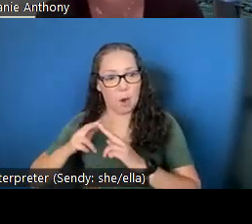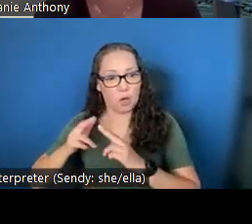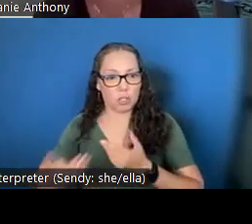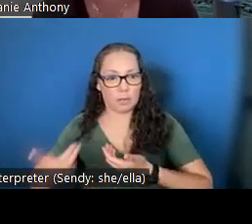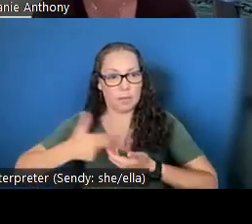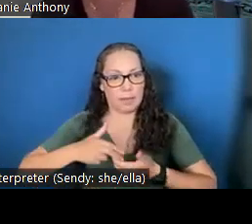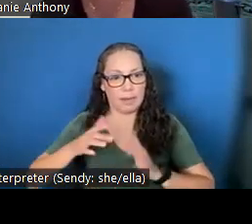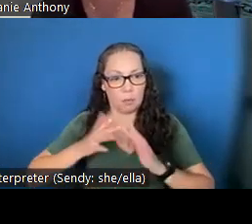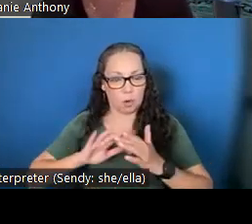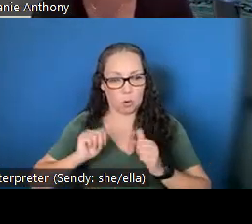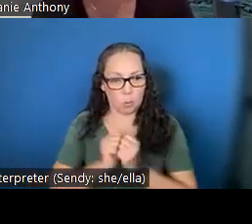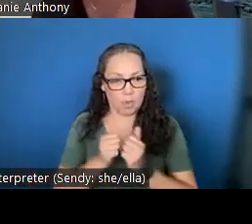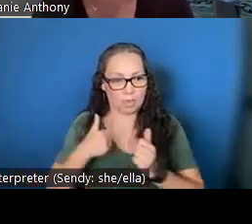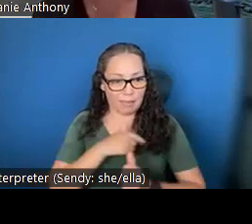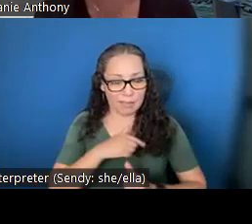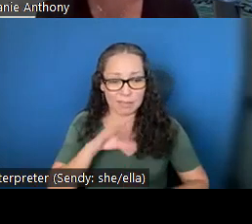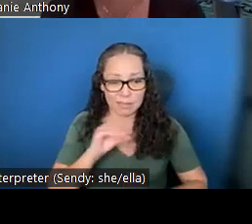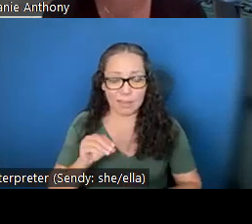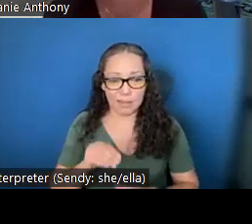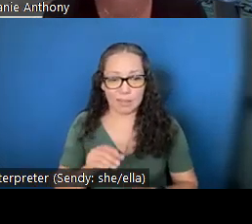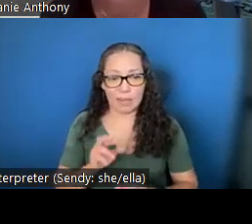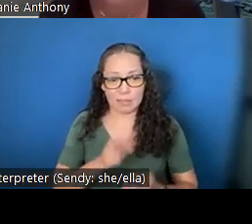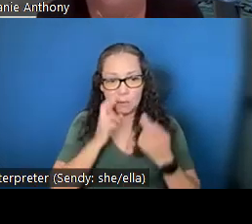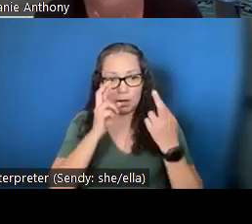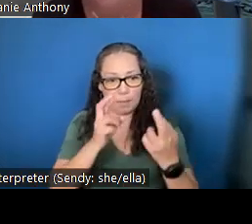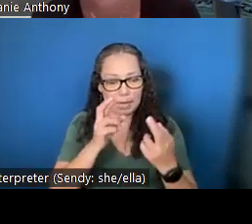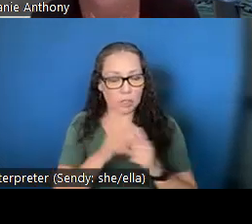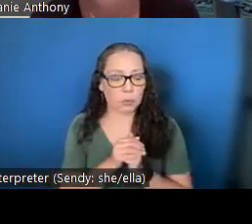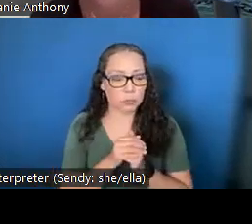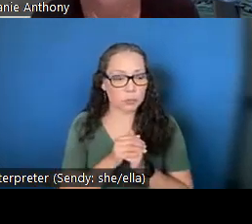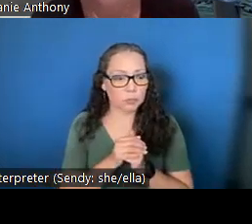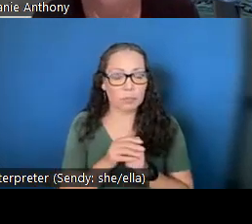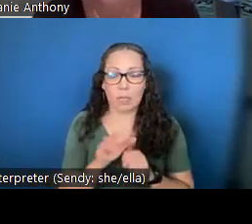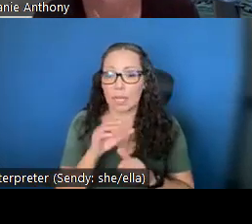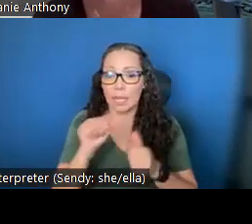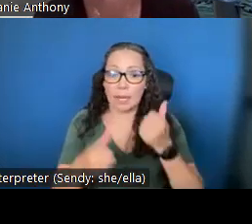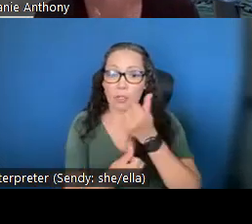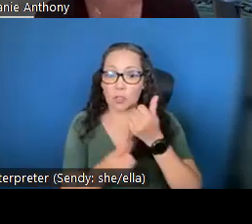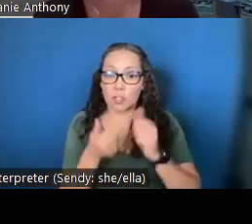are the two High um order partnership recommend ation and then underneath each the first is again